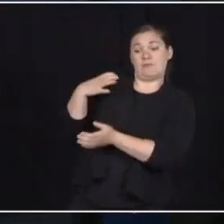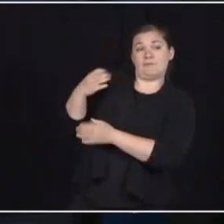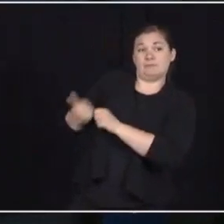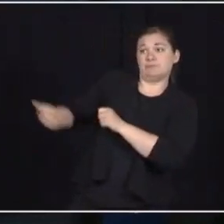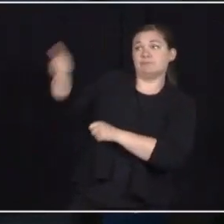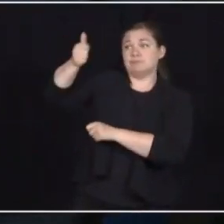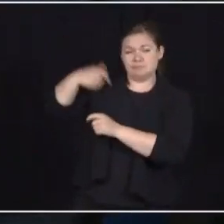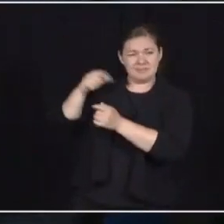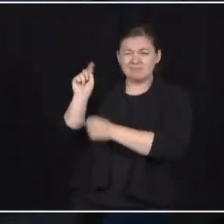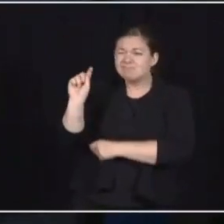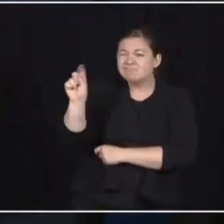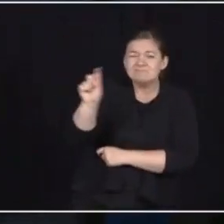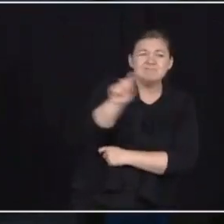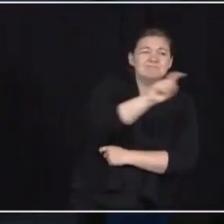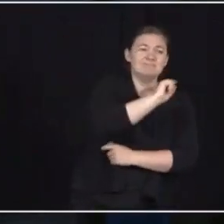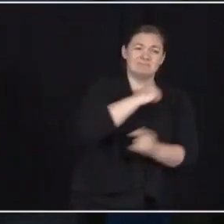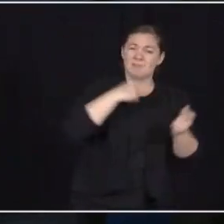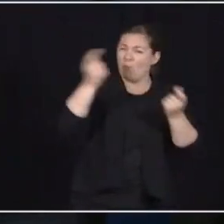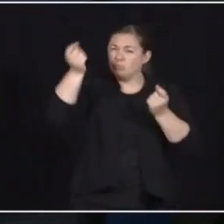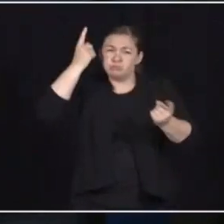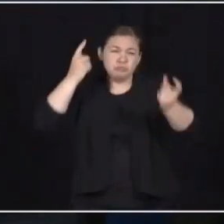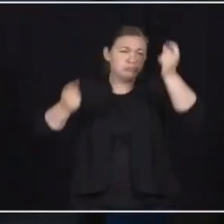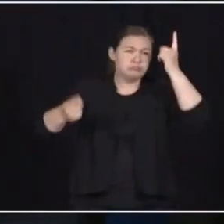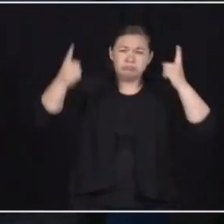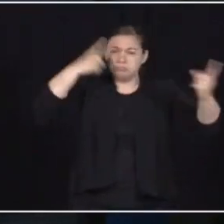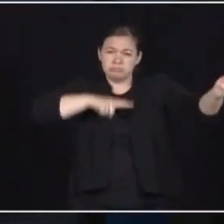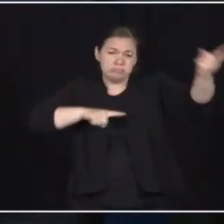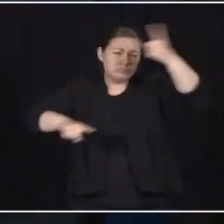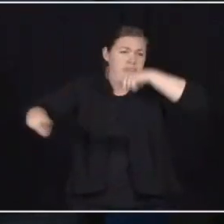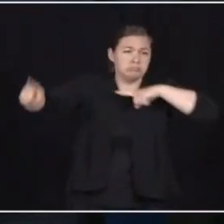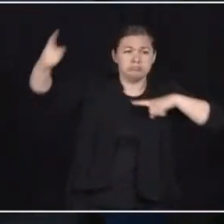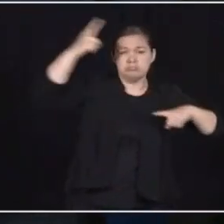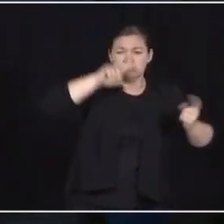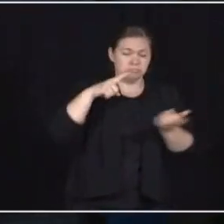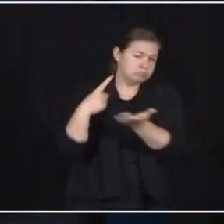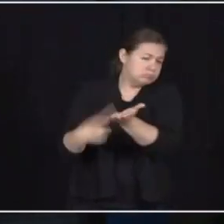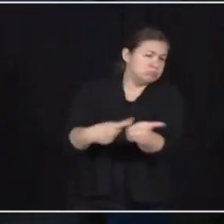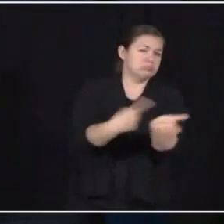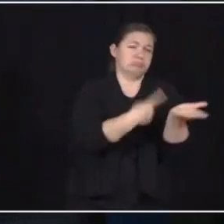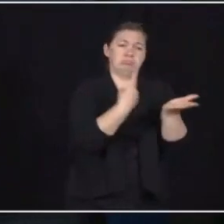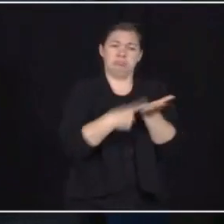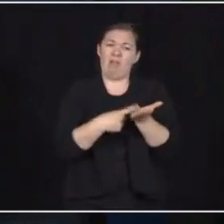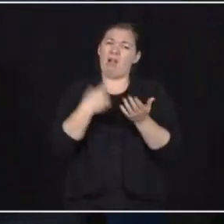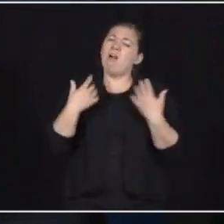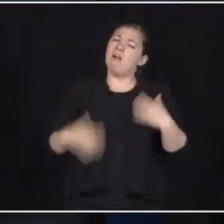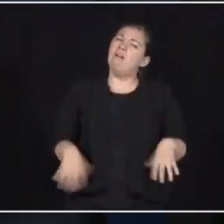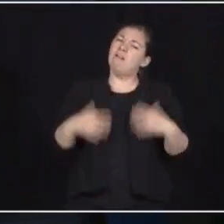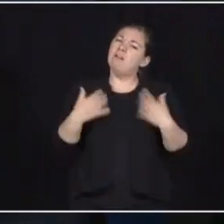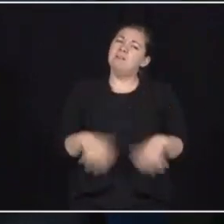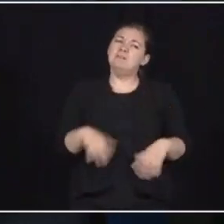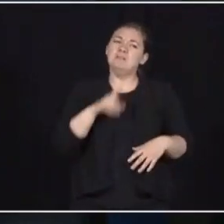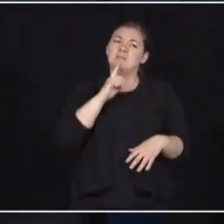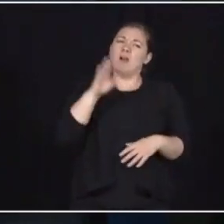That is why we are doing it and is very careful way to make sure that it is safe in order to proceed.